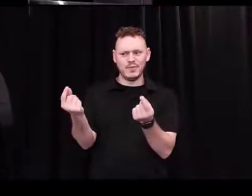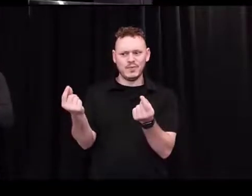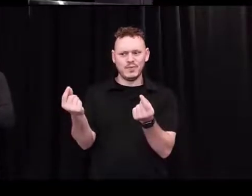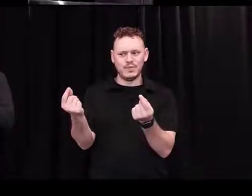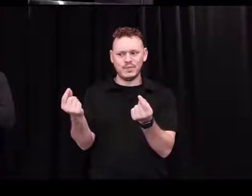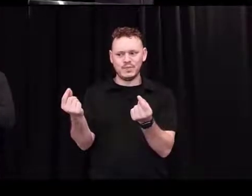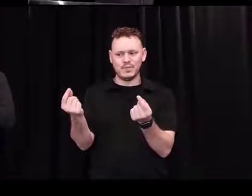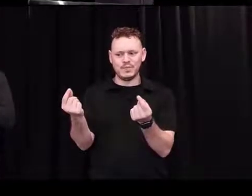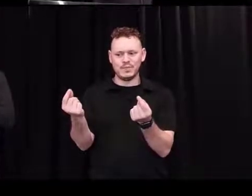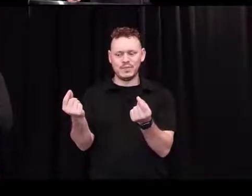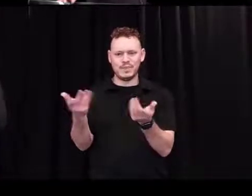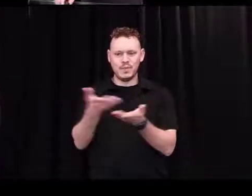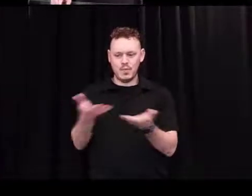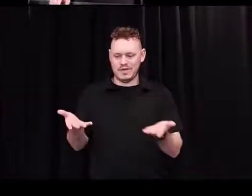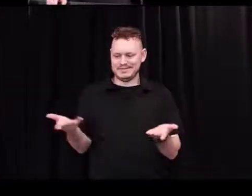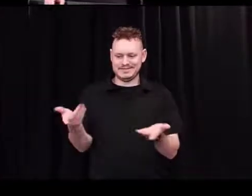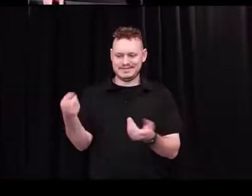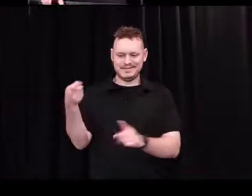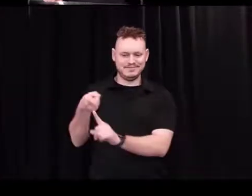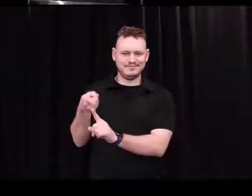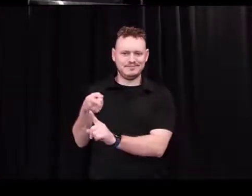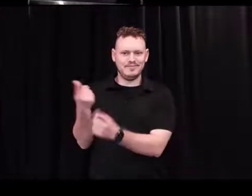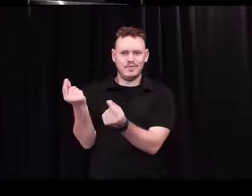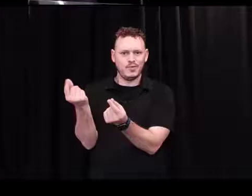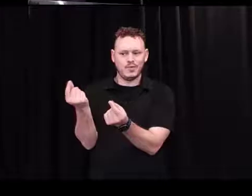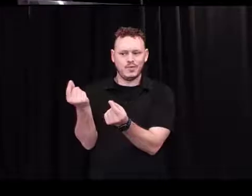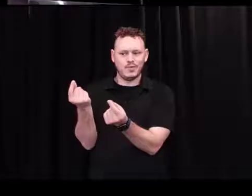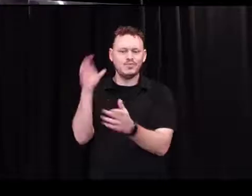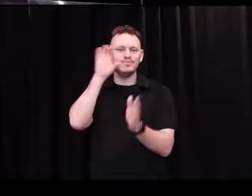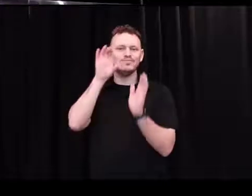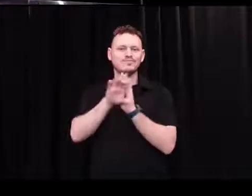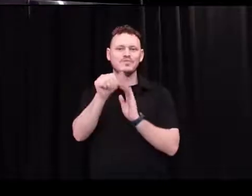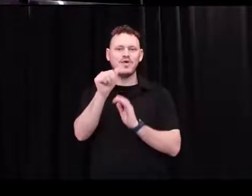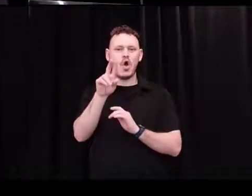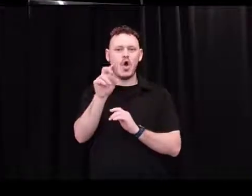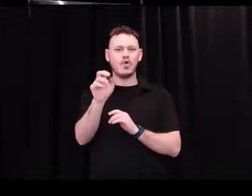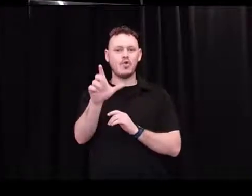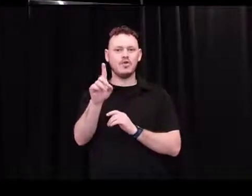didn't do, what is this thing and what does it do? This is a picture of Arnold Schwartzenegger